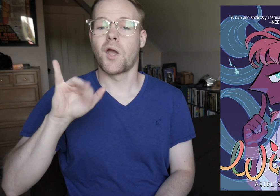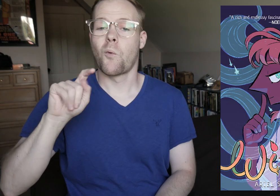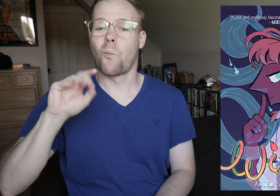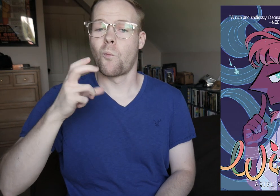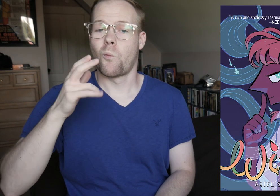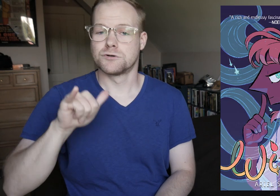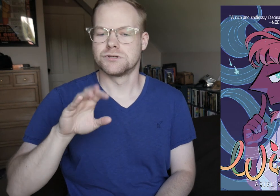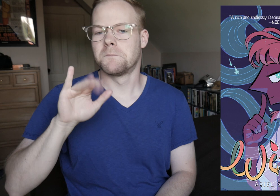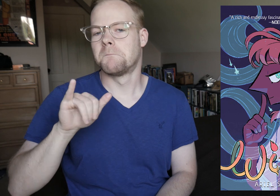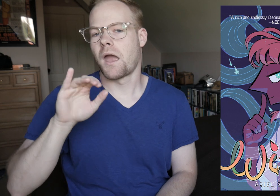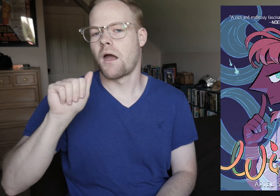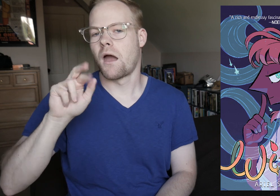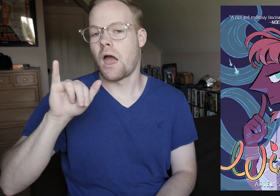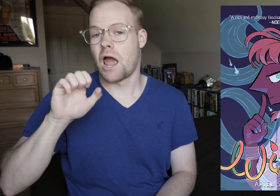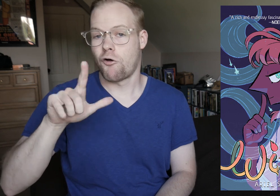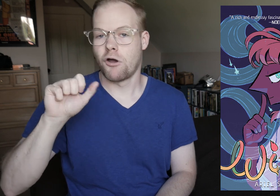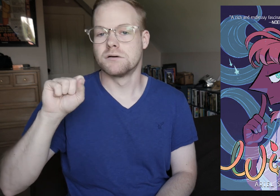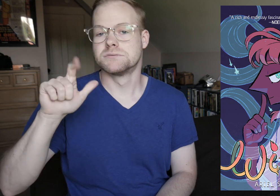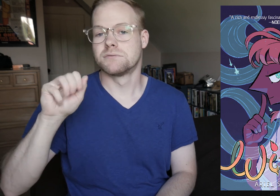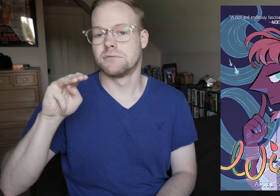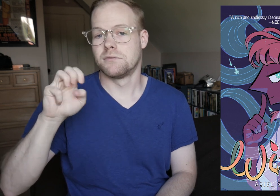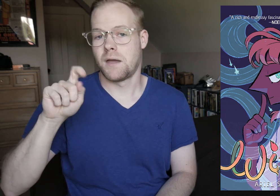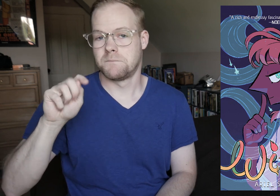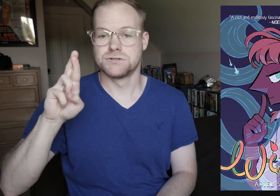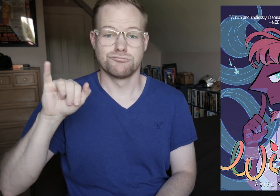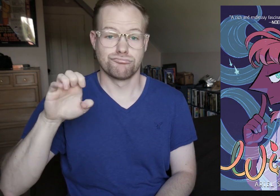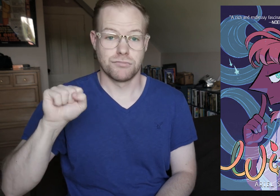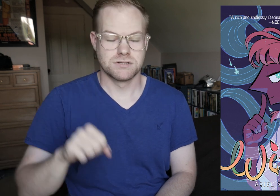Witchy by Ariel Slamet Ries.